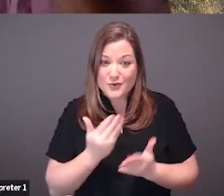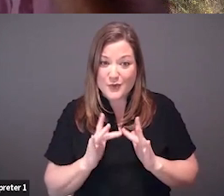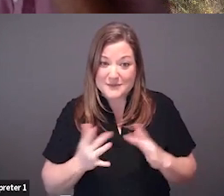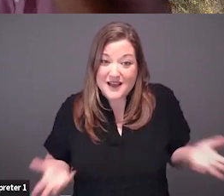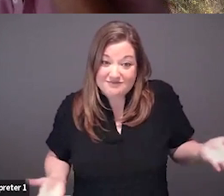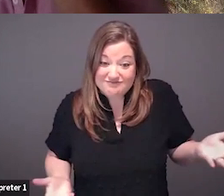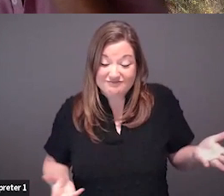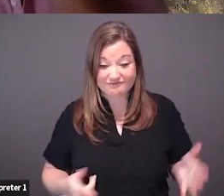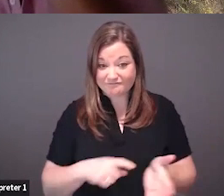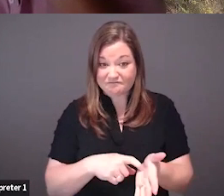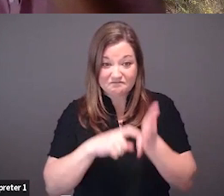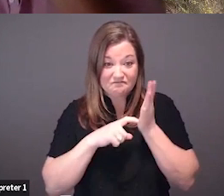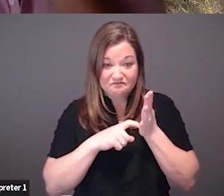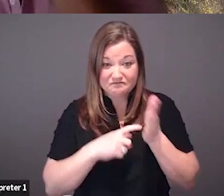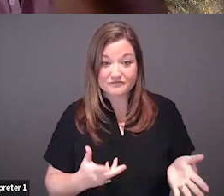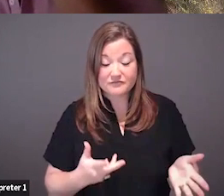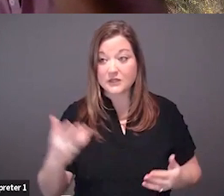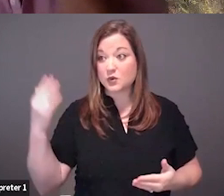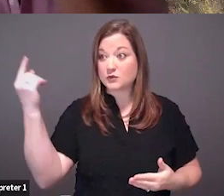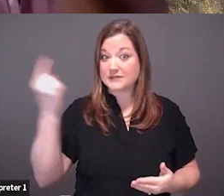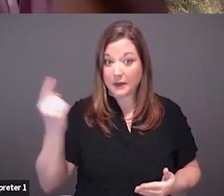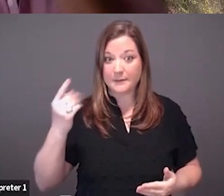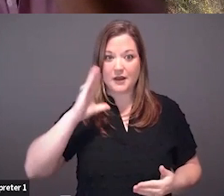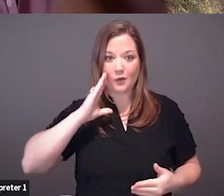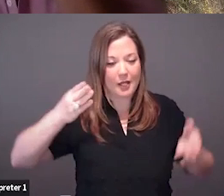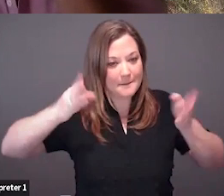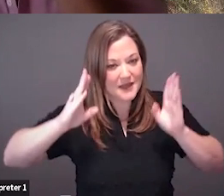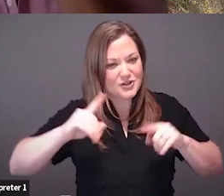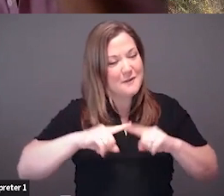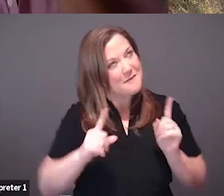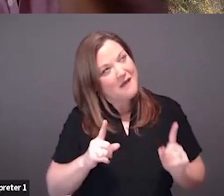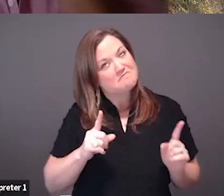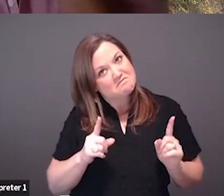We will have somebody paying attention to it. I haven't really thought about having